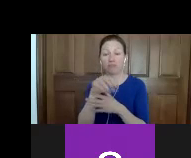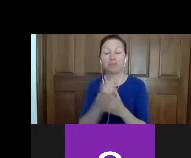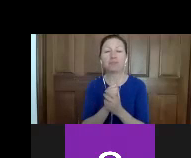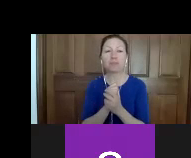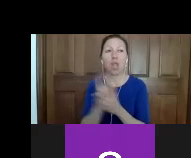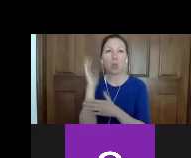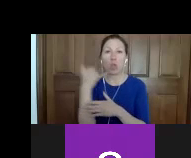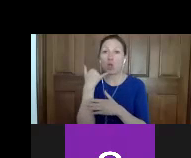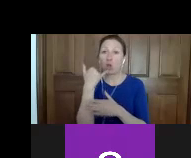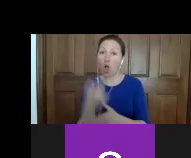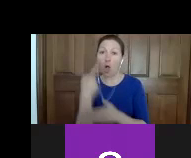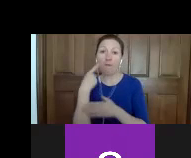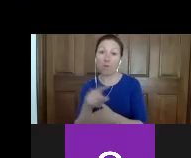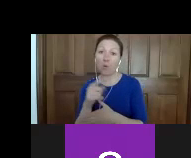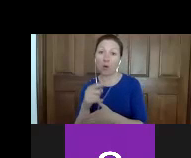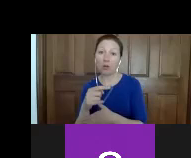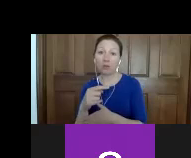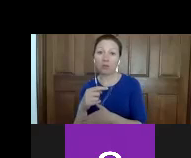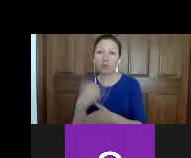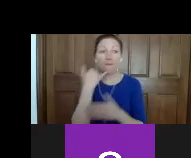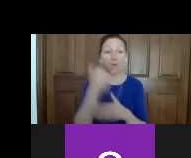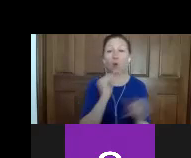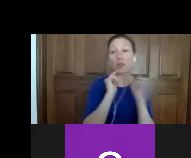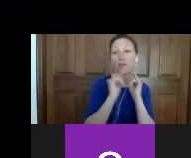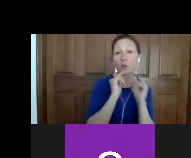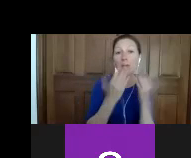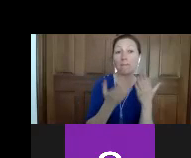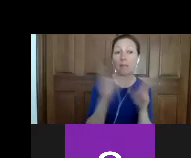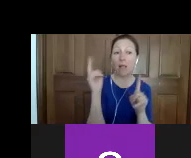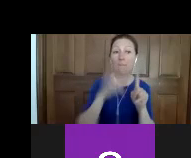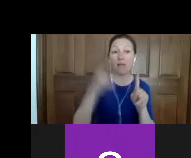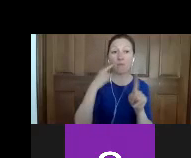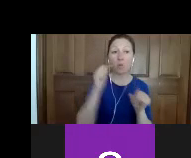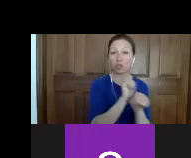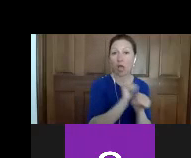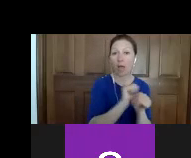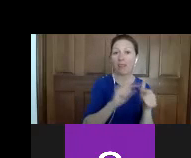you might apply for the job and then call the HR office and say, I use a video relay,